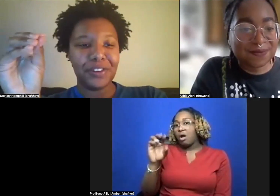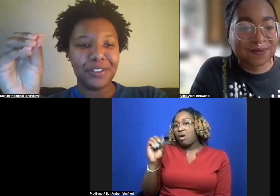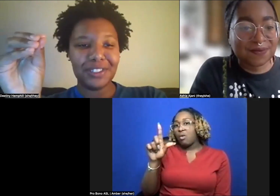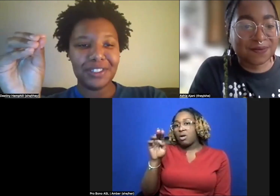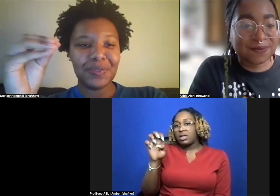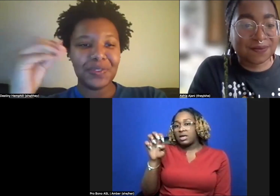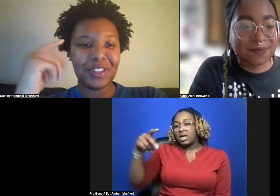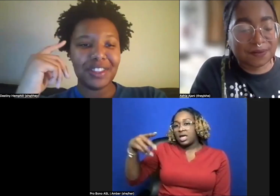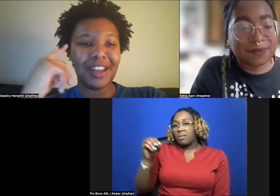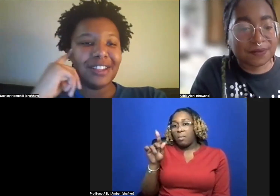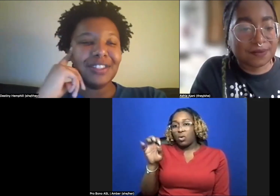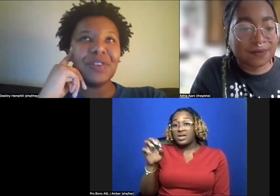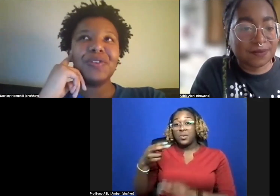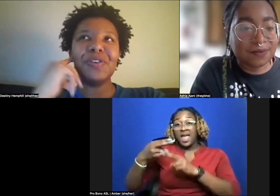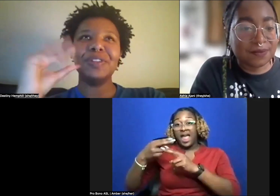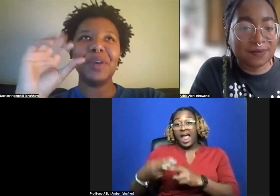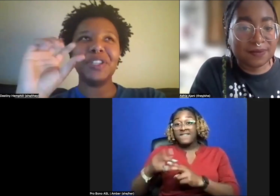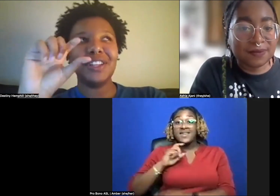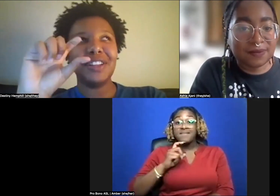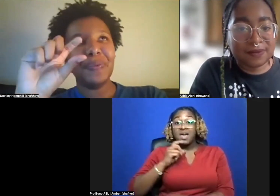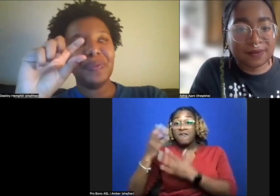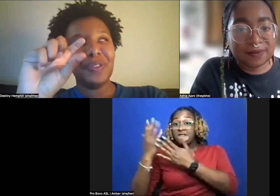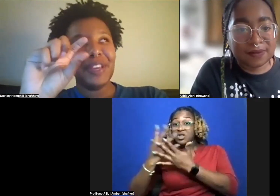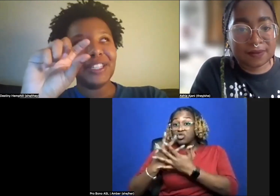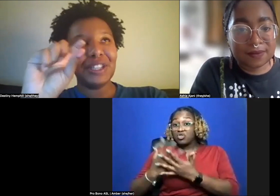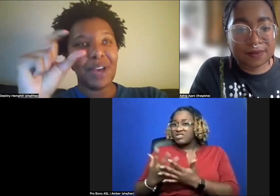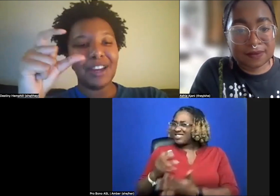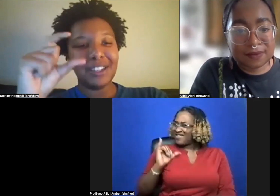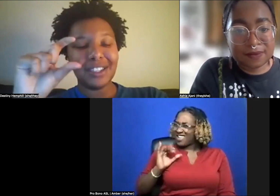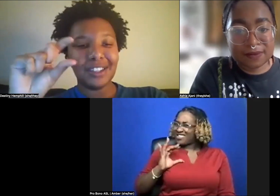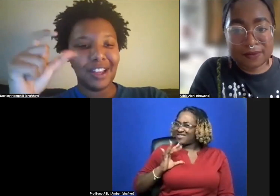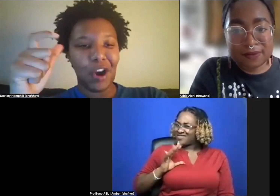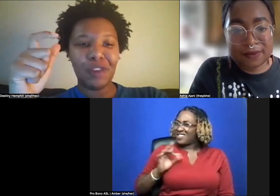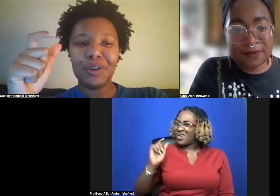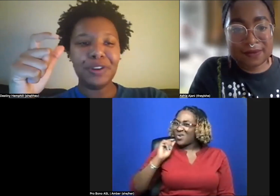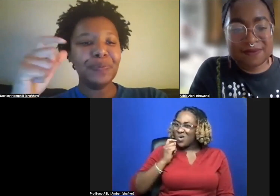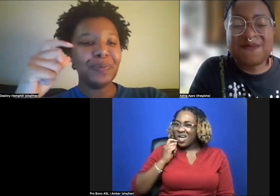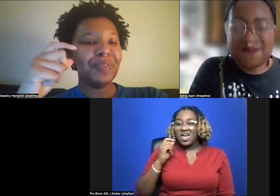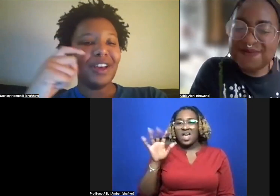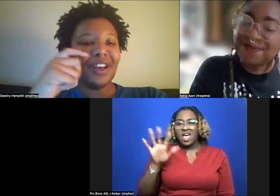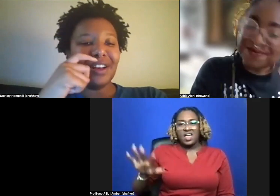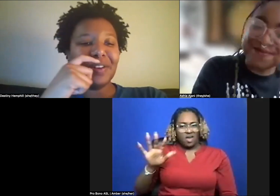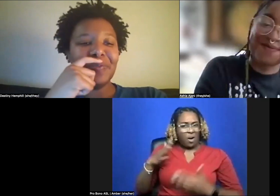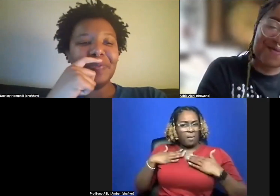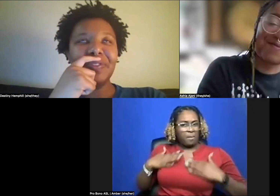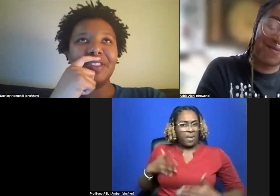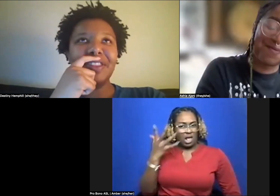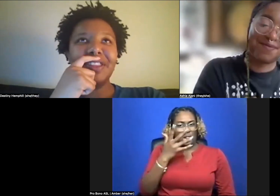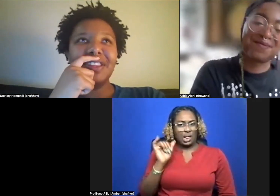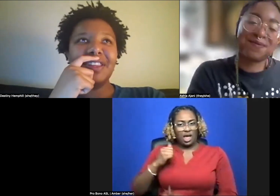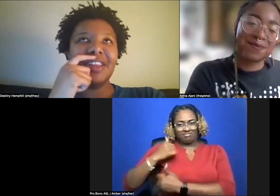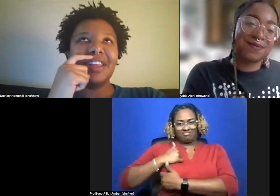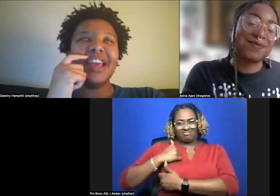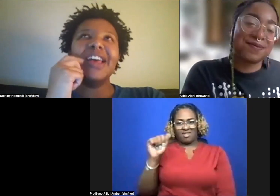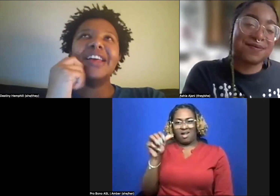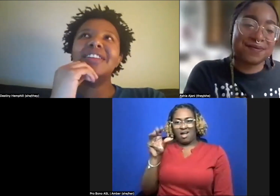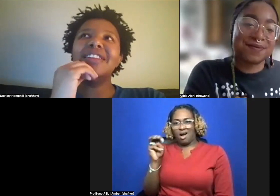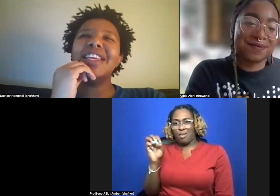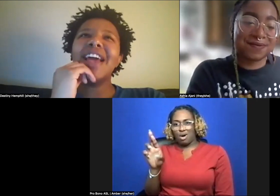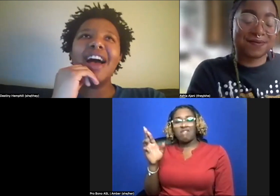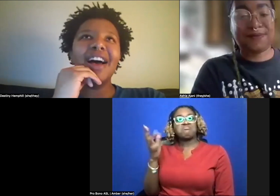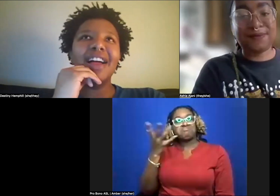filters, but that is so cool. Especially because their body does look like armor. And yeah,